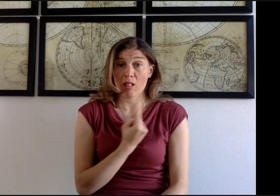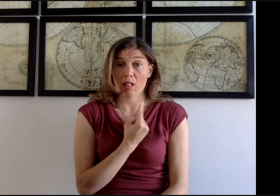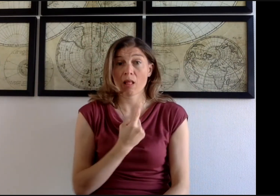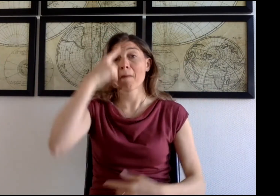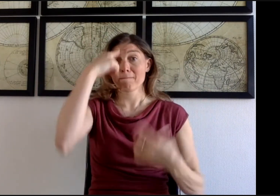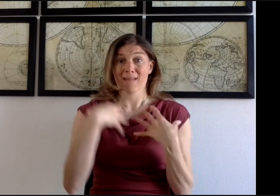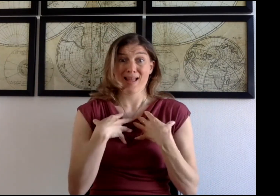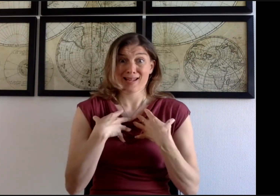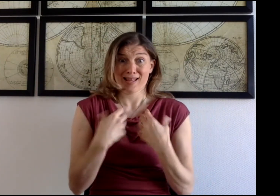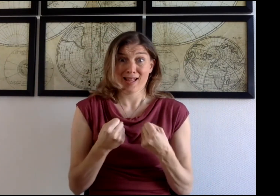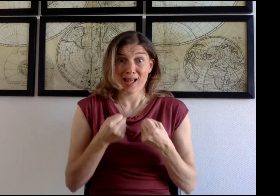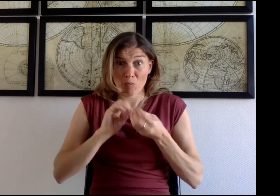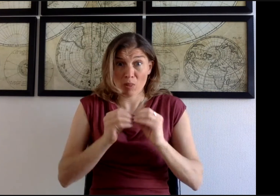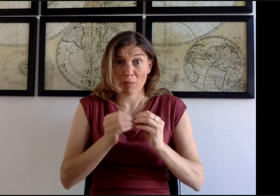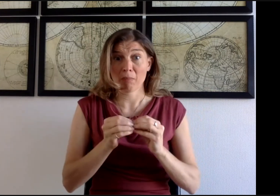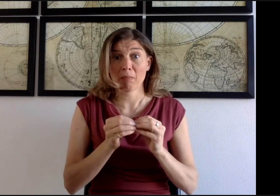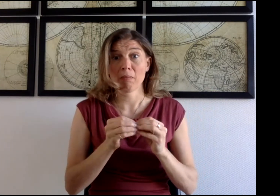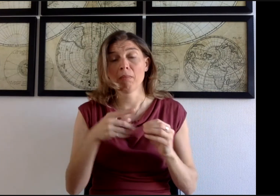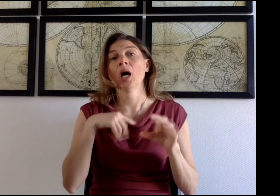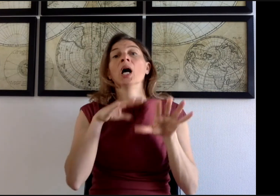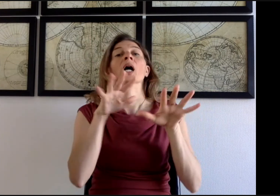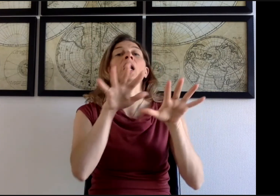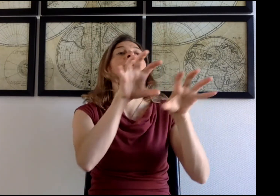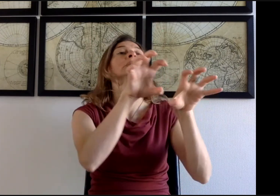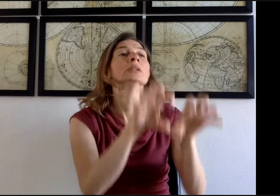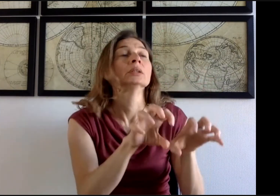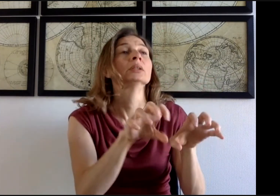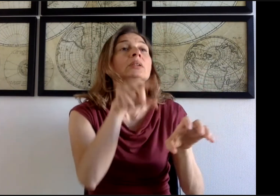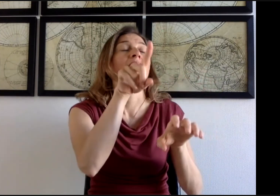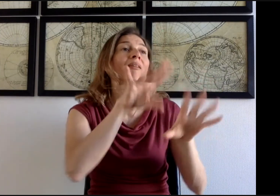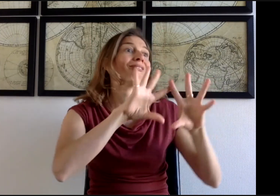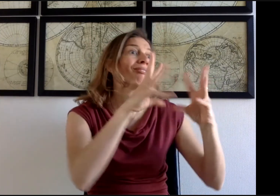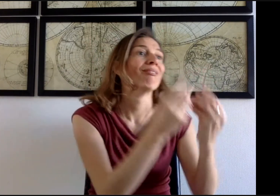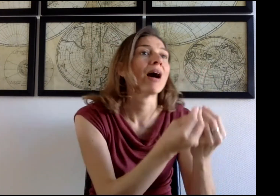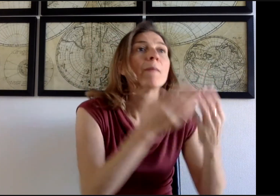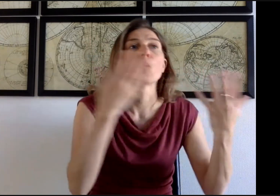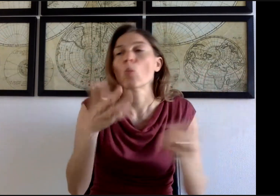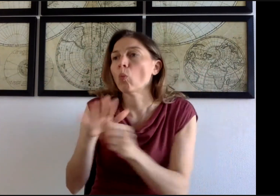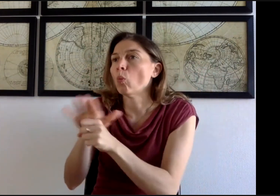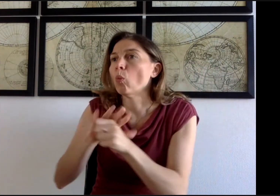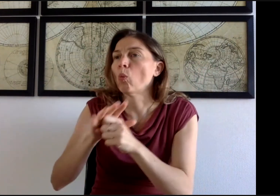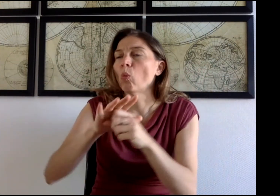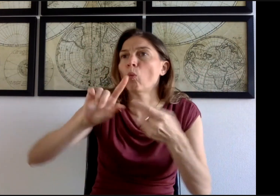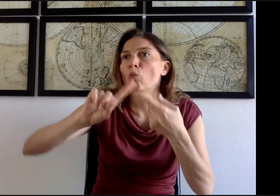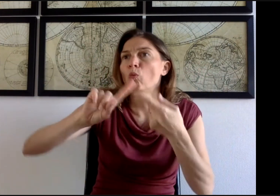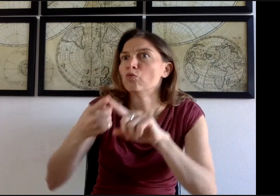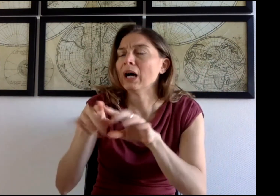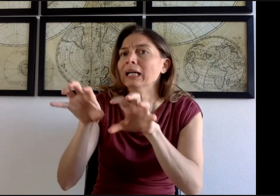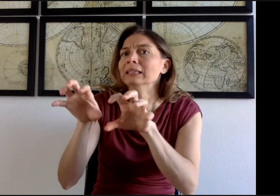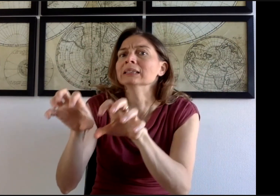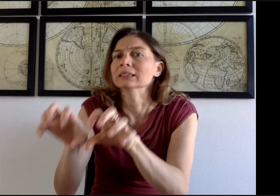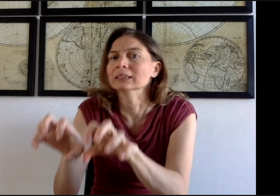rely more on support in their families or local communities. And this can place mounting pressure on family carers.